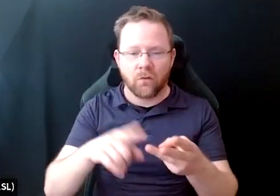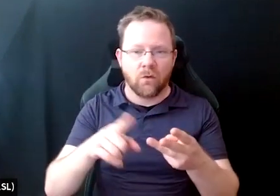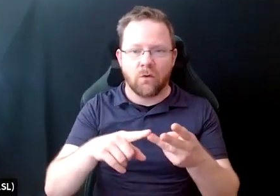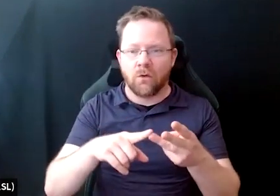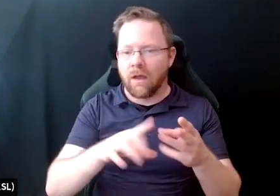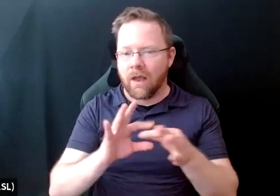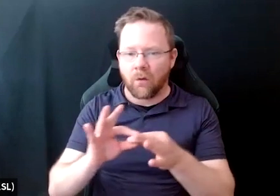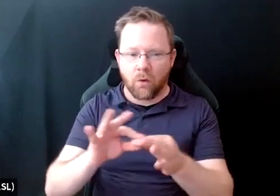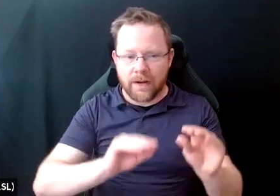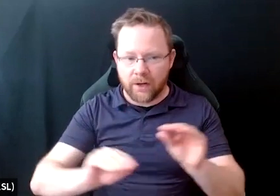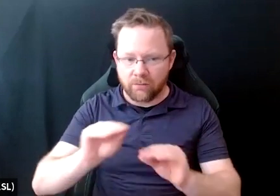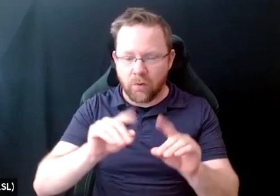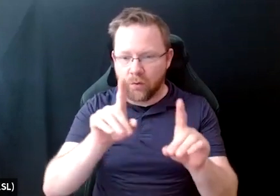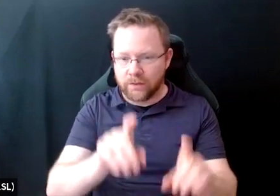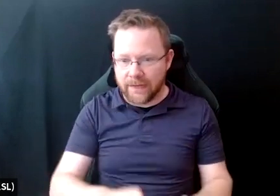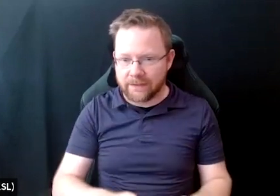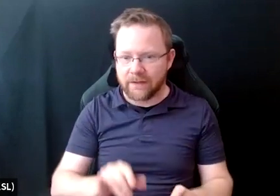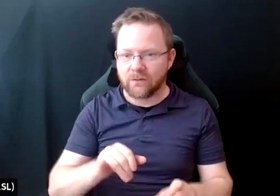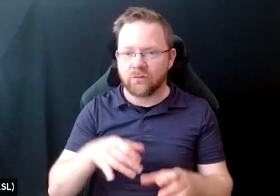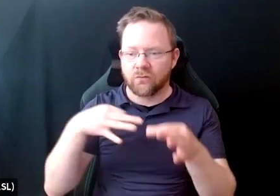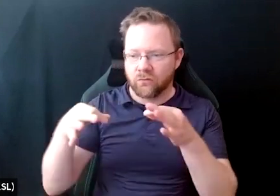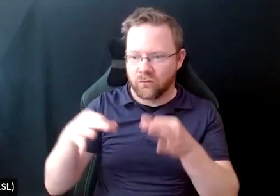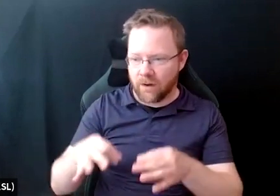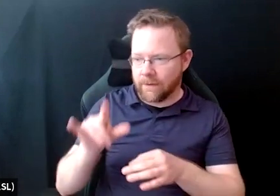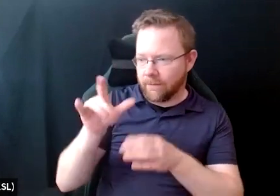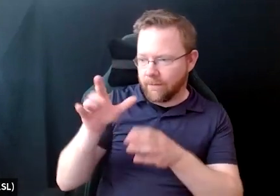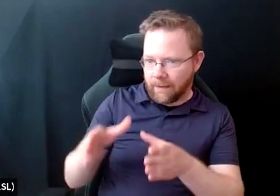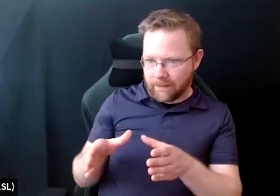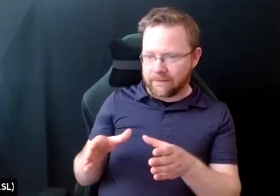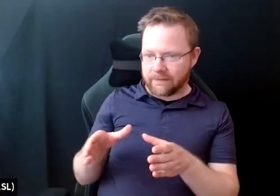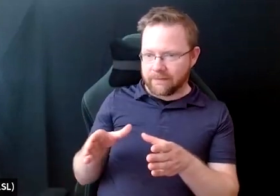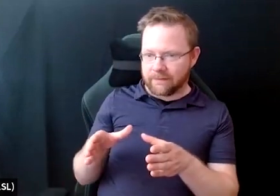I'm describing a airline pilot aptitude test,